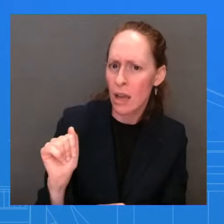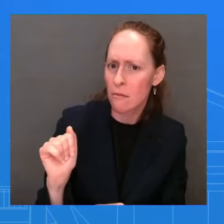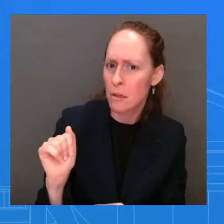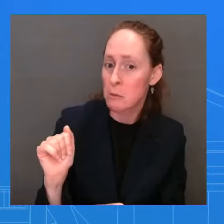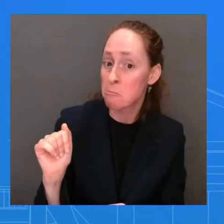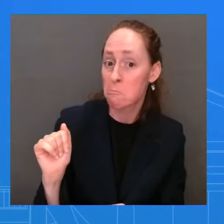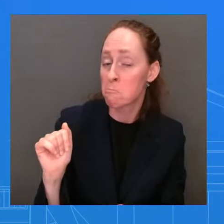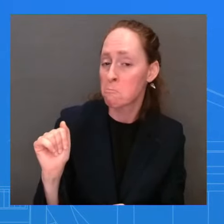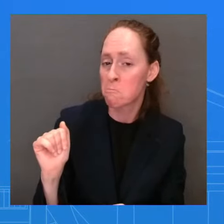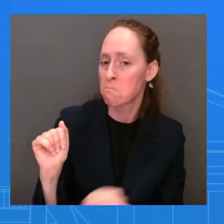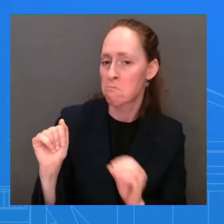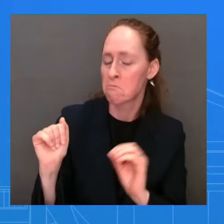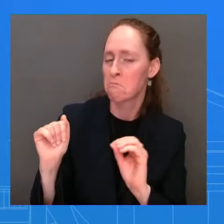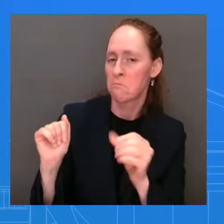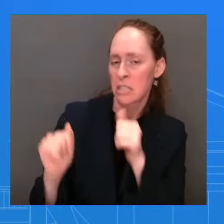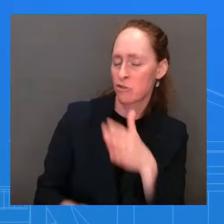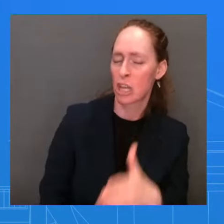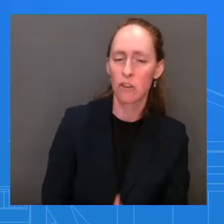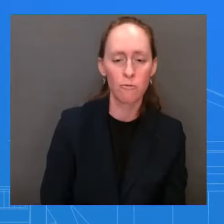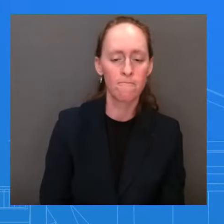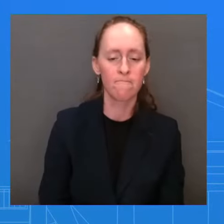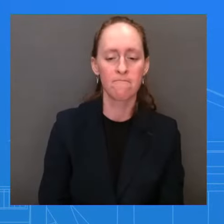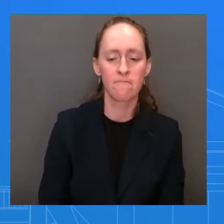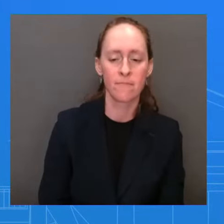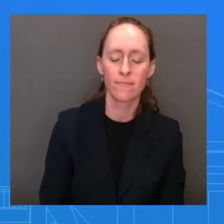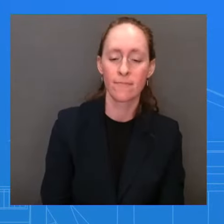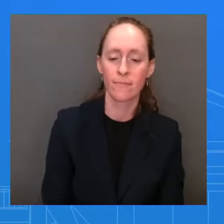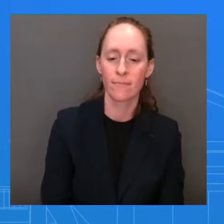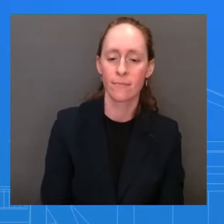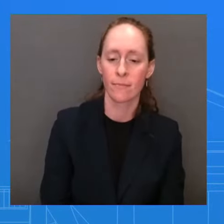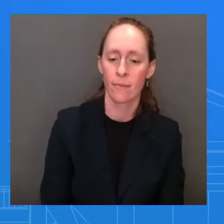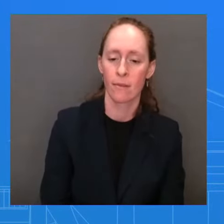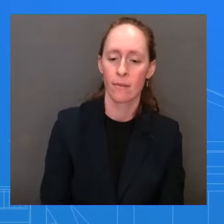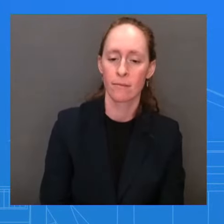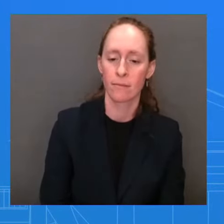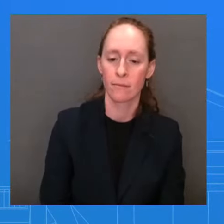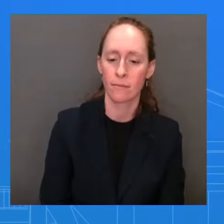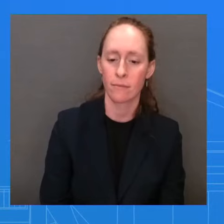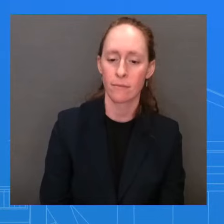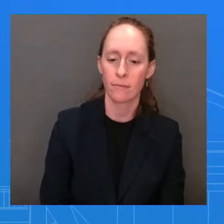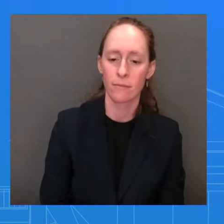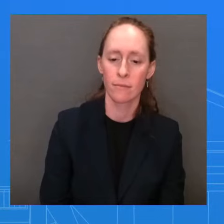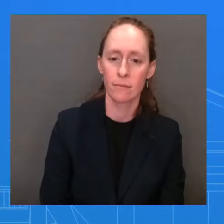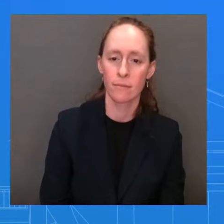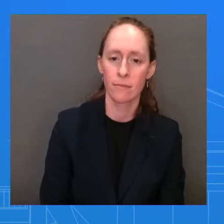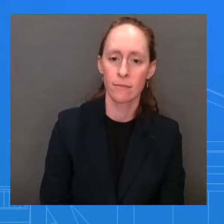Senator Elizabeth Warren is foreshadowing action to confirm Pentagon nominees despite Senator Tommy